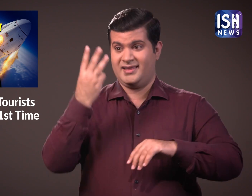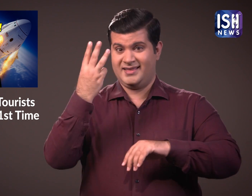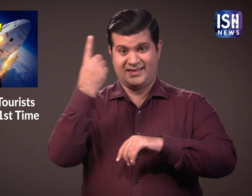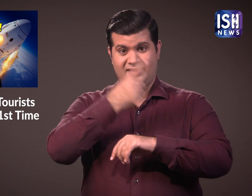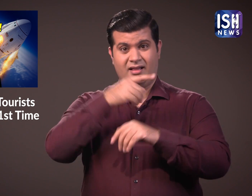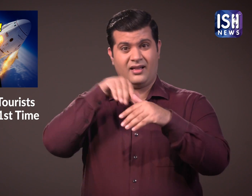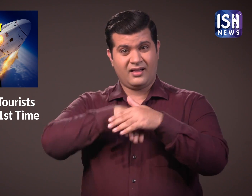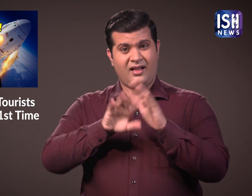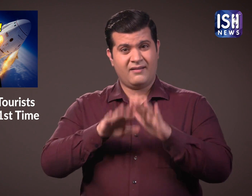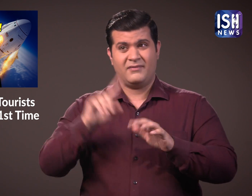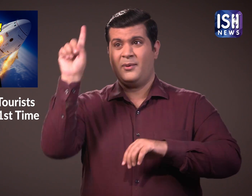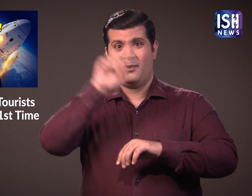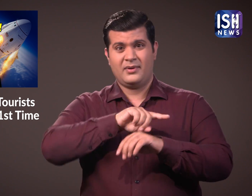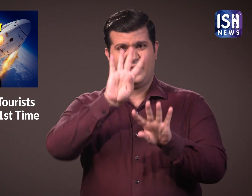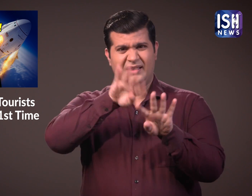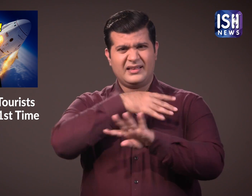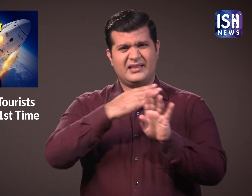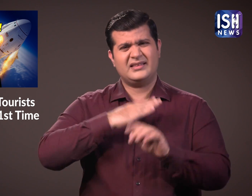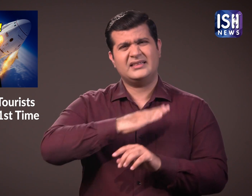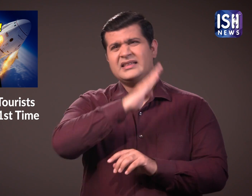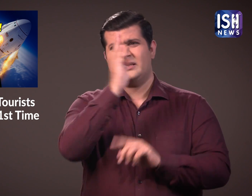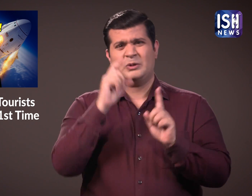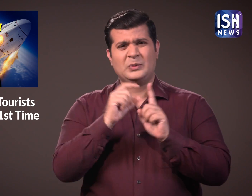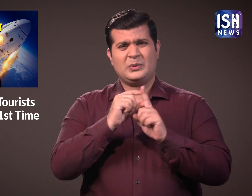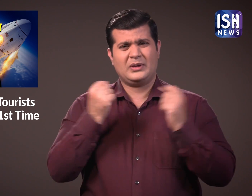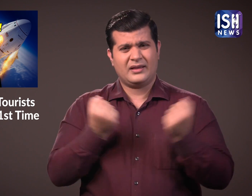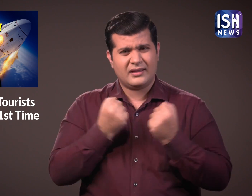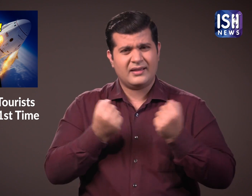Each and every hour of their 3 days in space has been planned with activities.